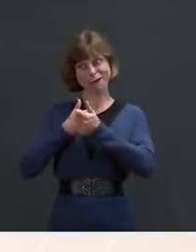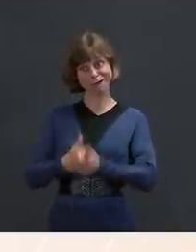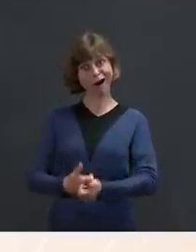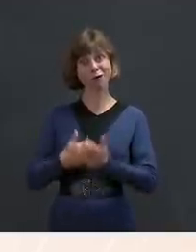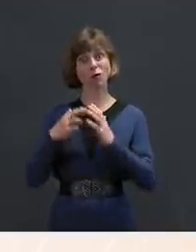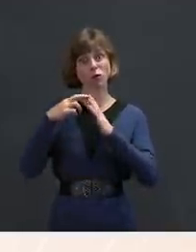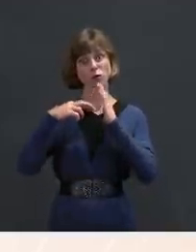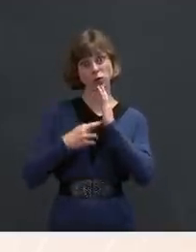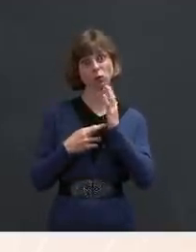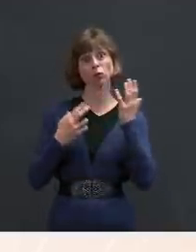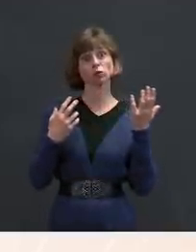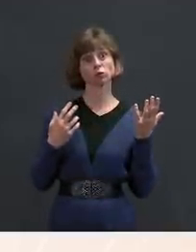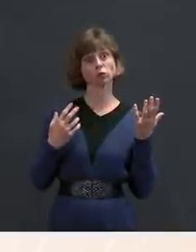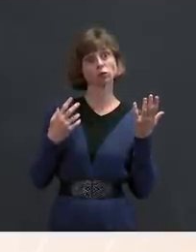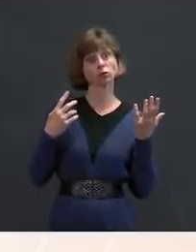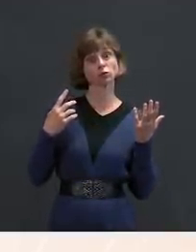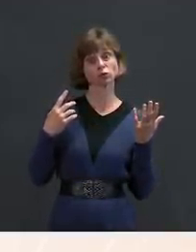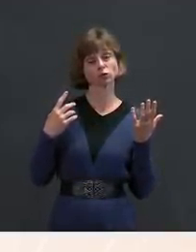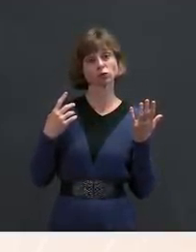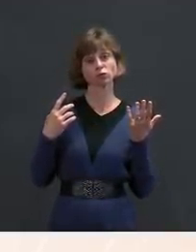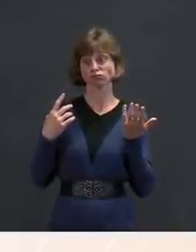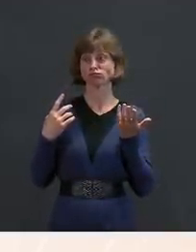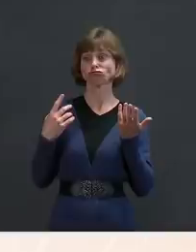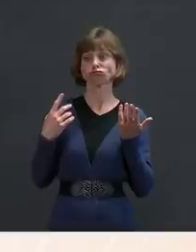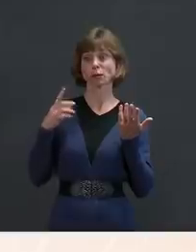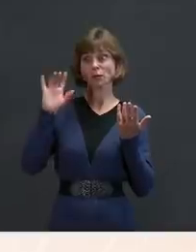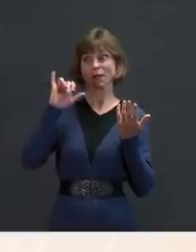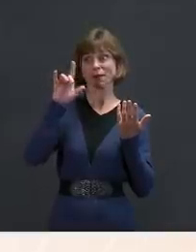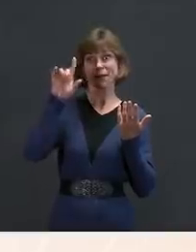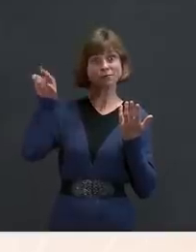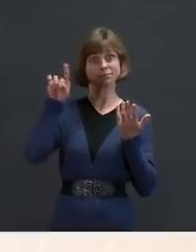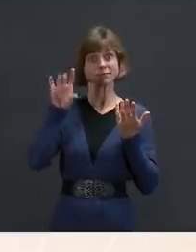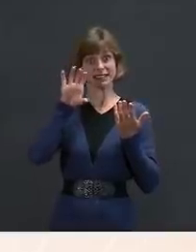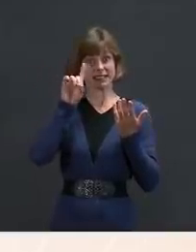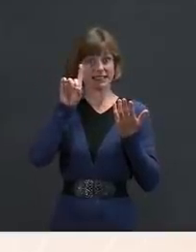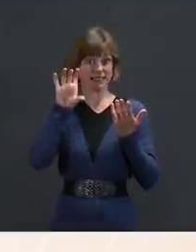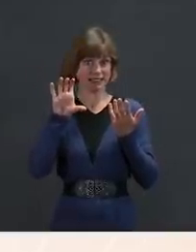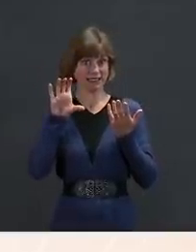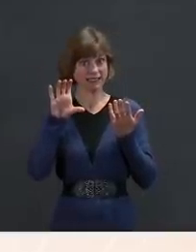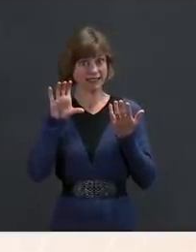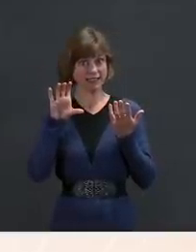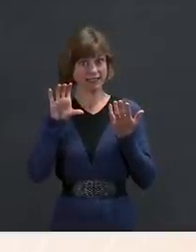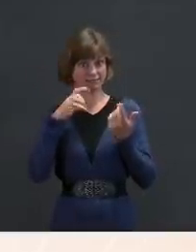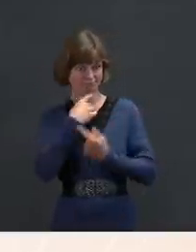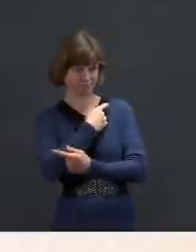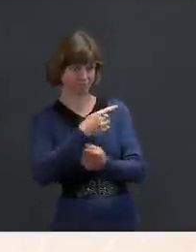and procedures that have been promulgated by the CDC to ensure public safety,